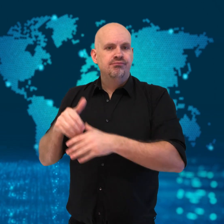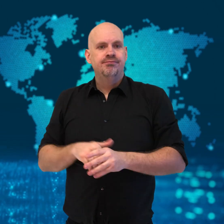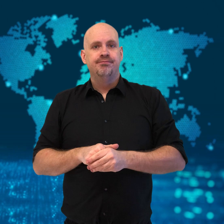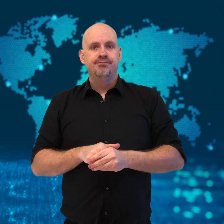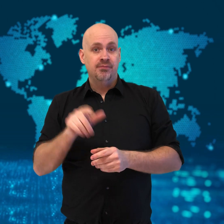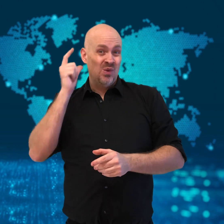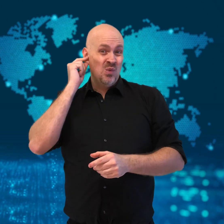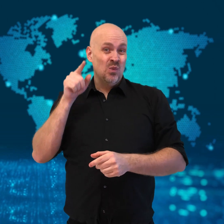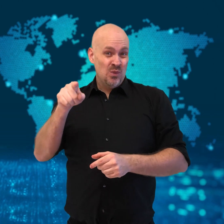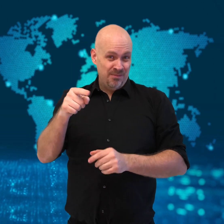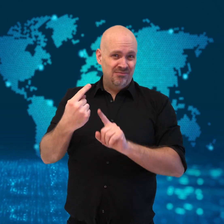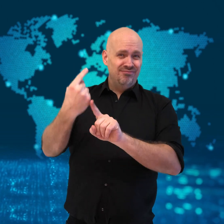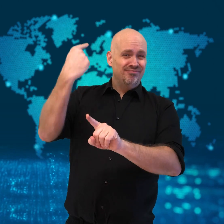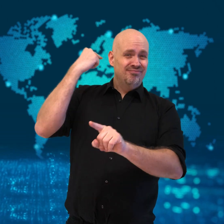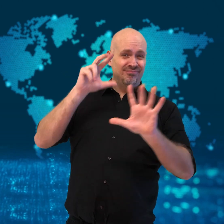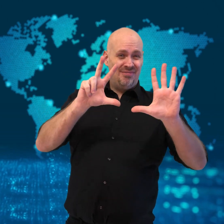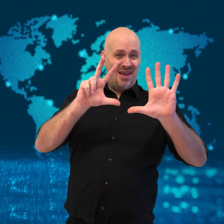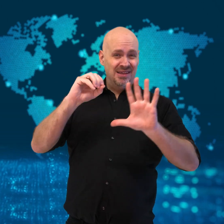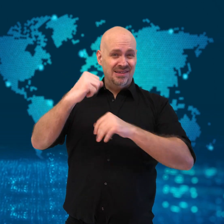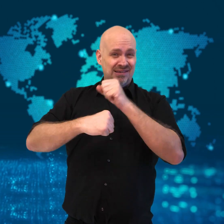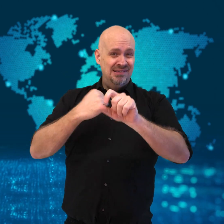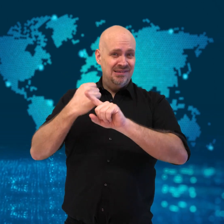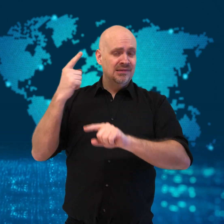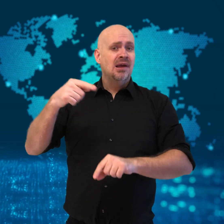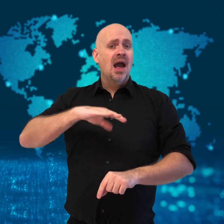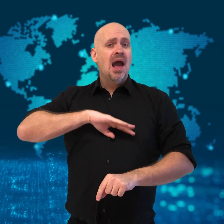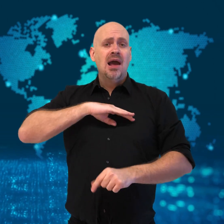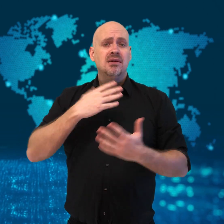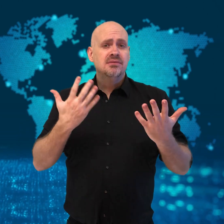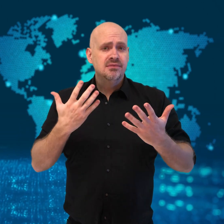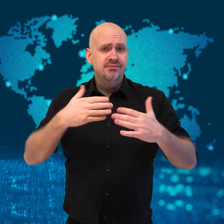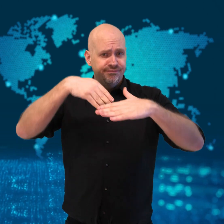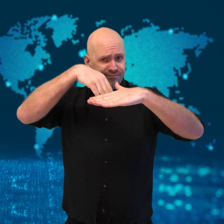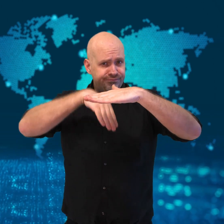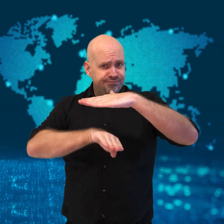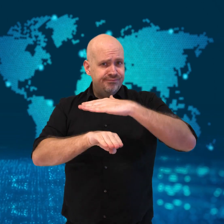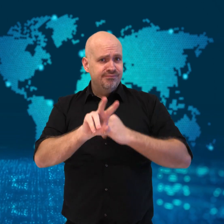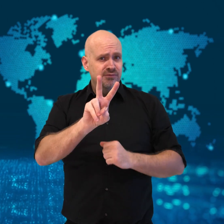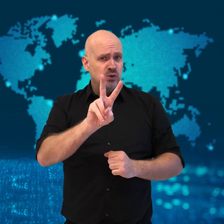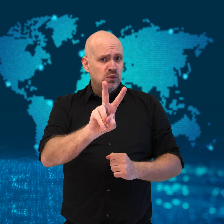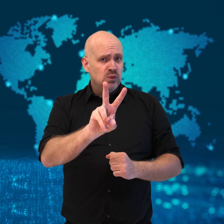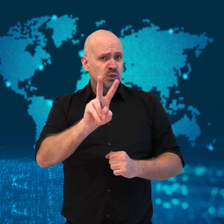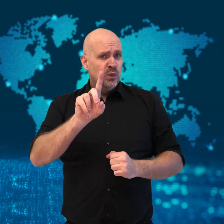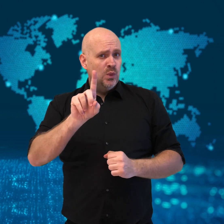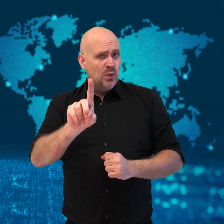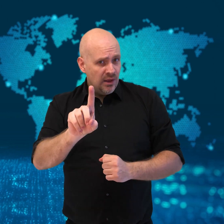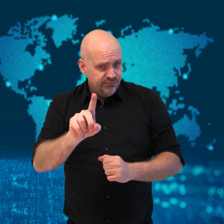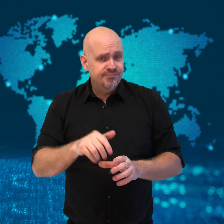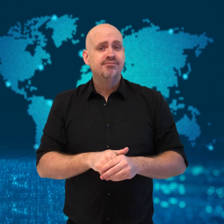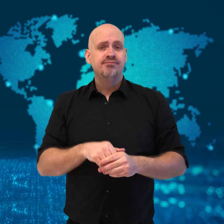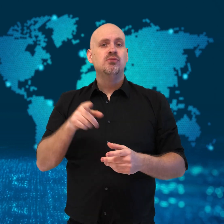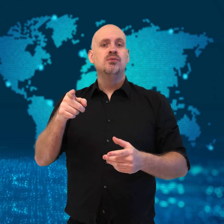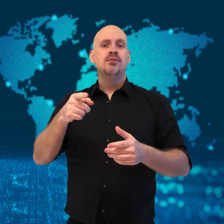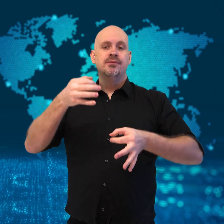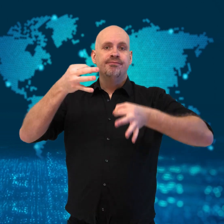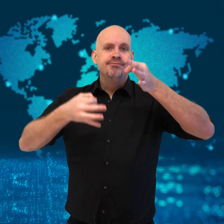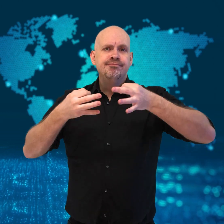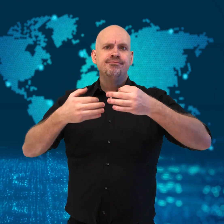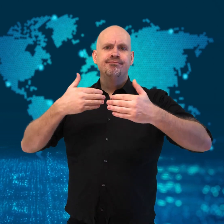Since she was under the age of 21 at the time of the crimes,